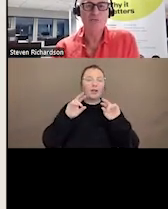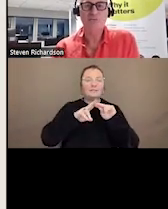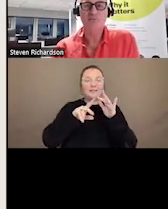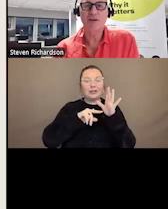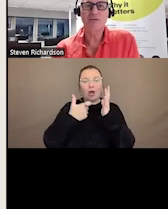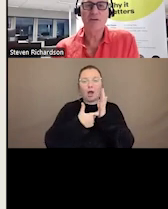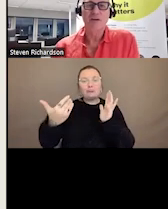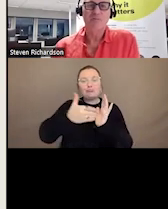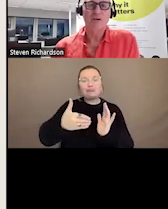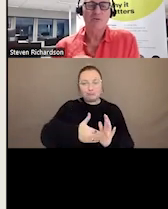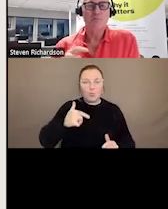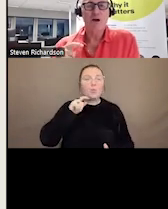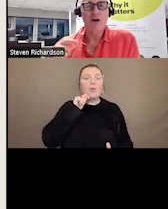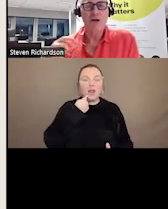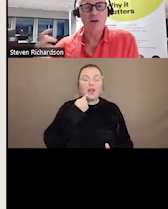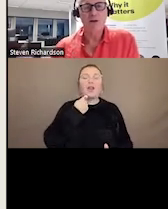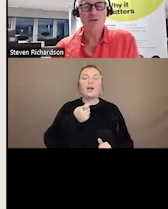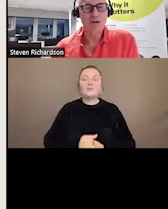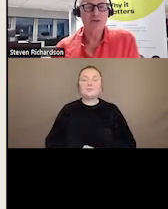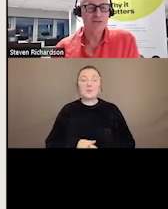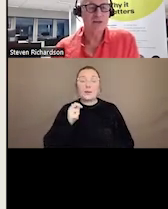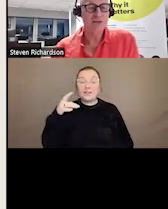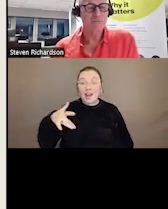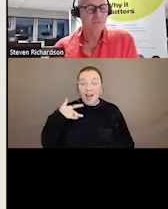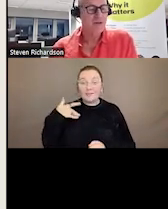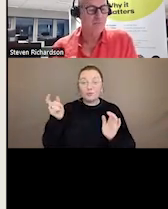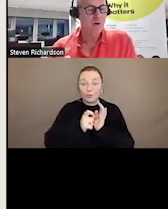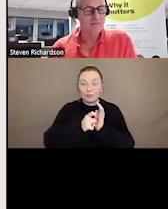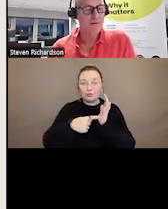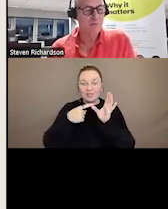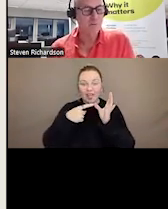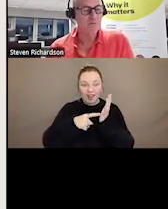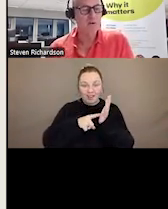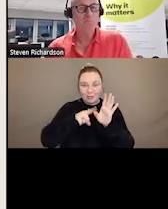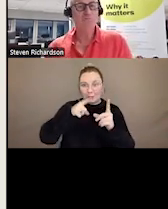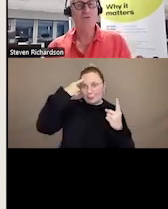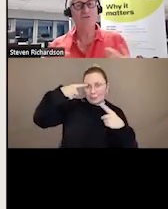Cultural Fund. We are going to have a live donation tally. Why is that important? Donors